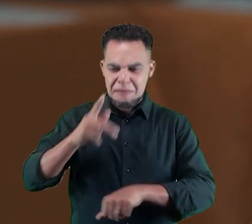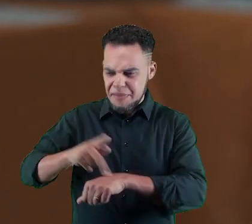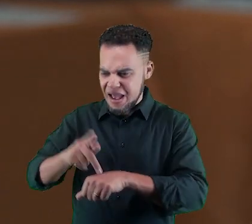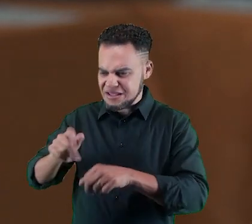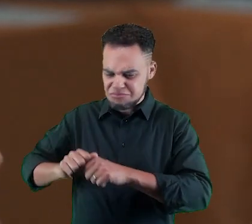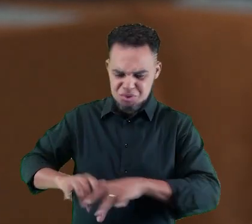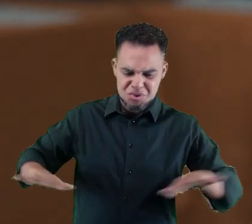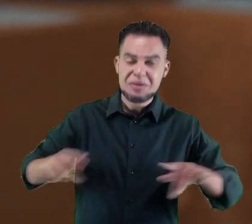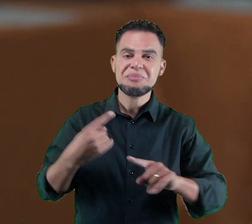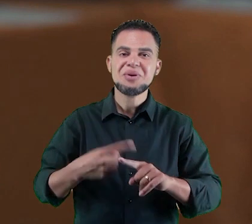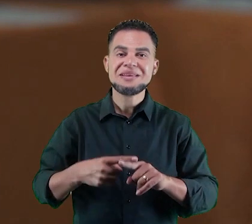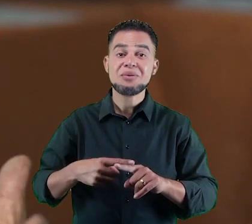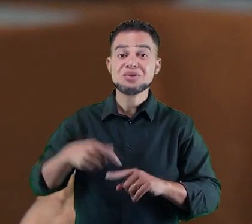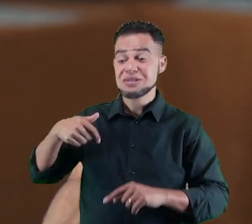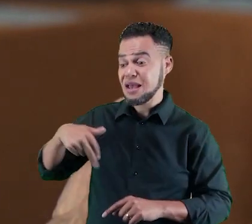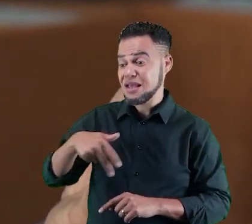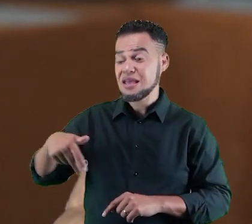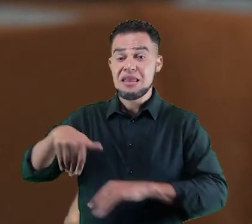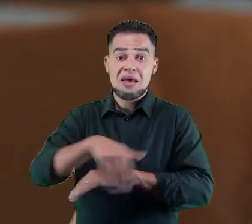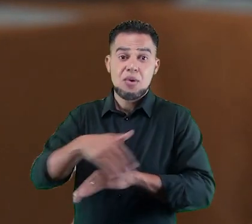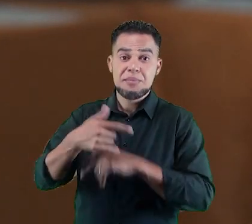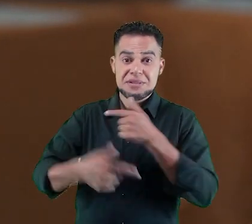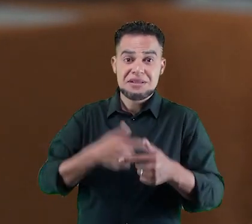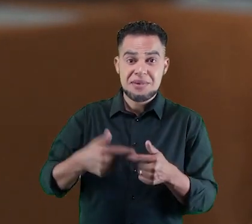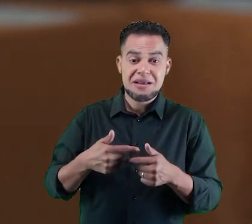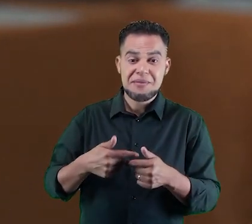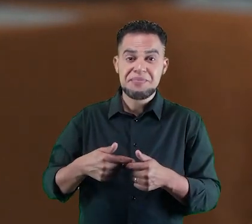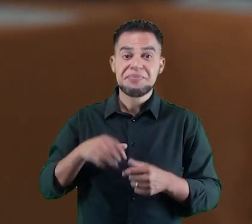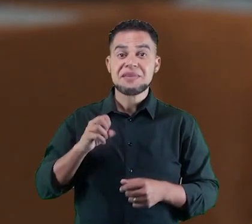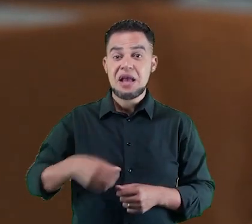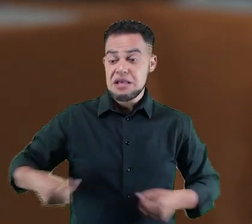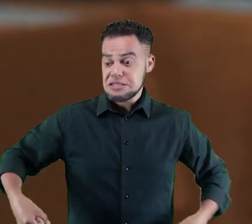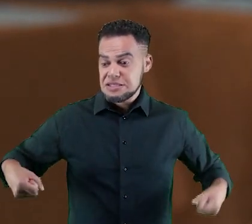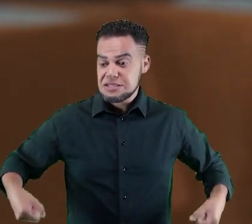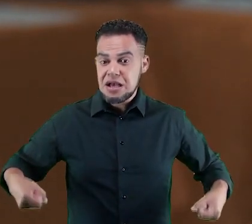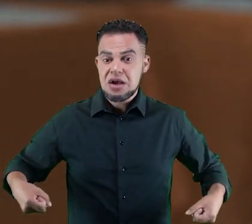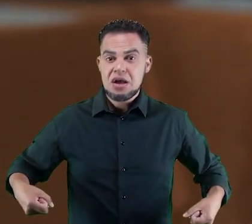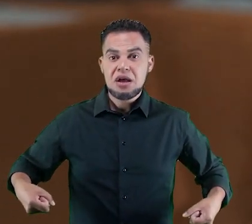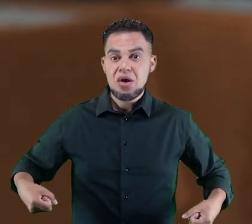gravel, because the streets weren´t paved, we went out to work, we had our fair bags with us,